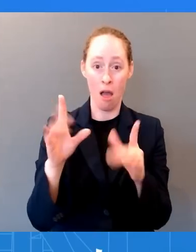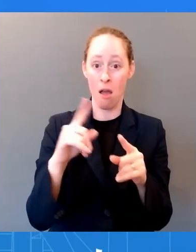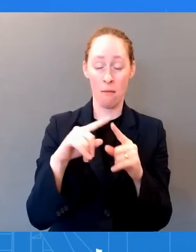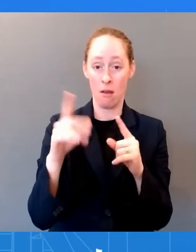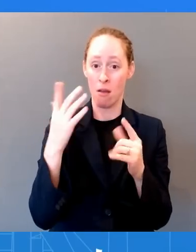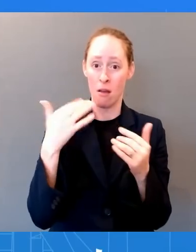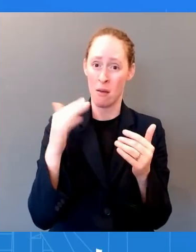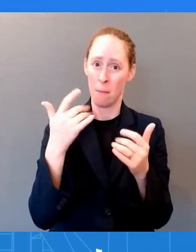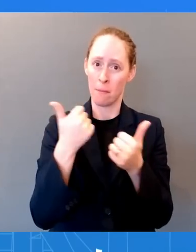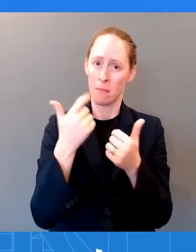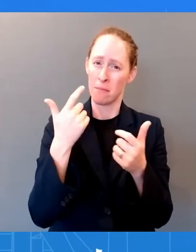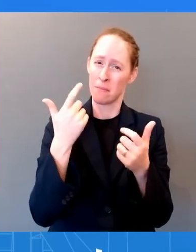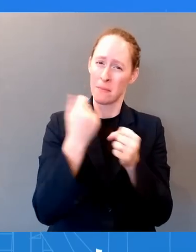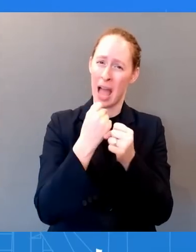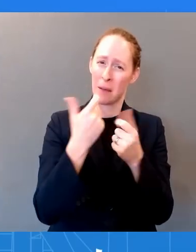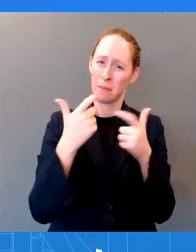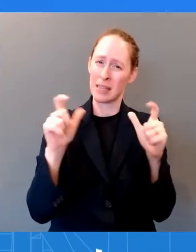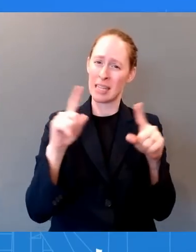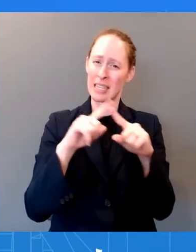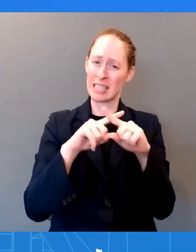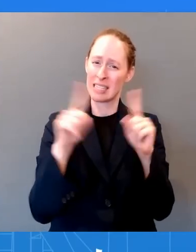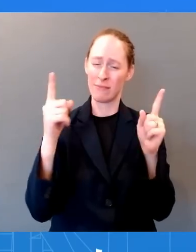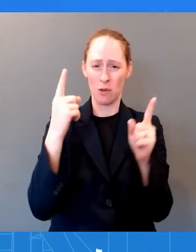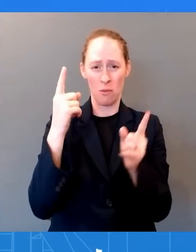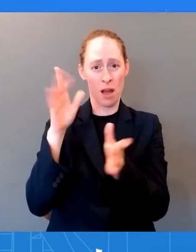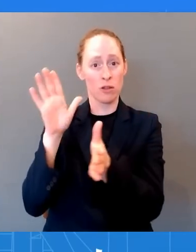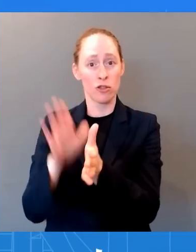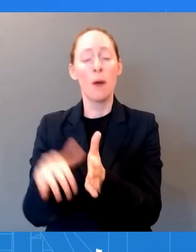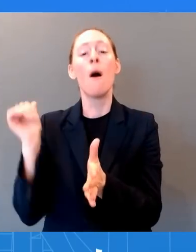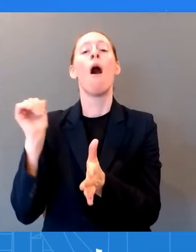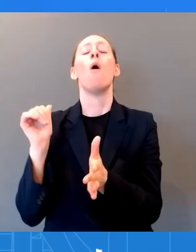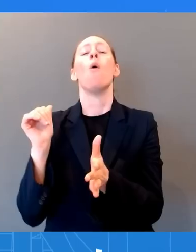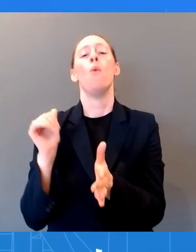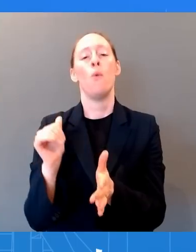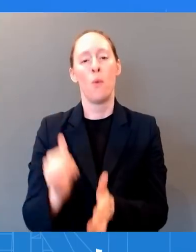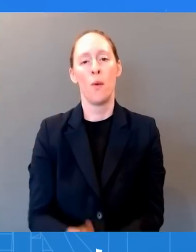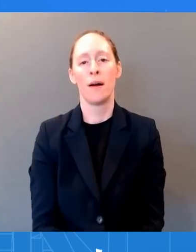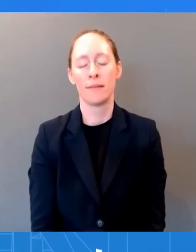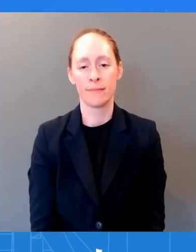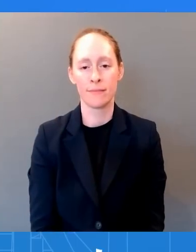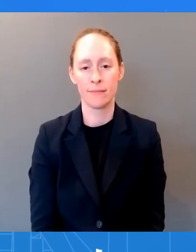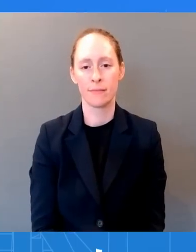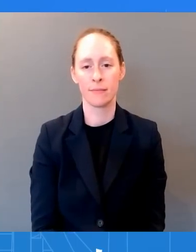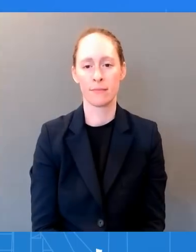which is important, which is now -- that $1.7 trillion deficit that we have seen under this President